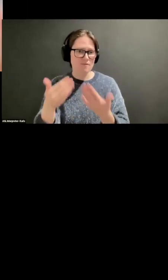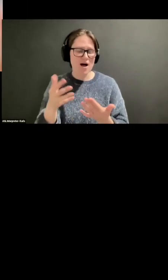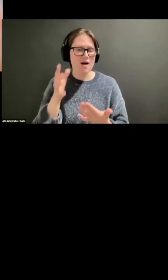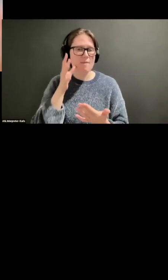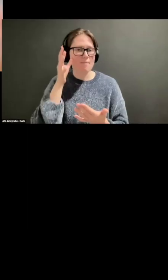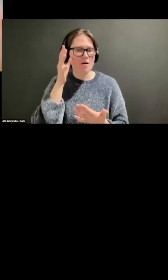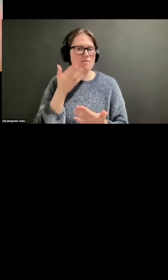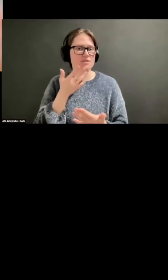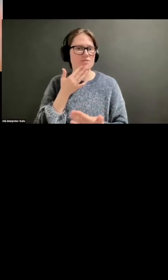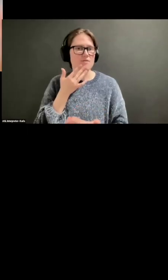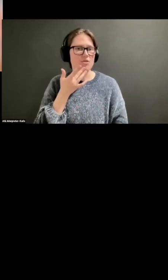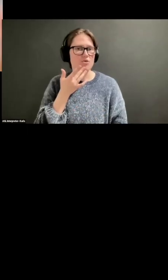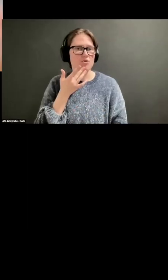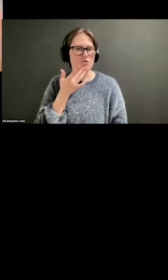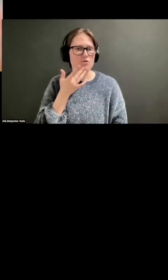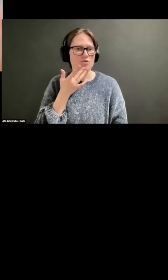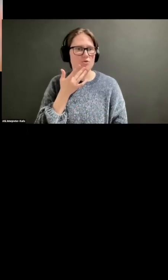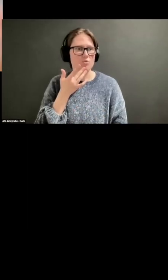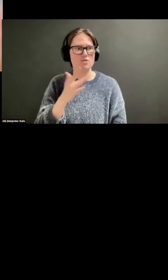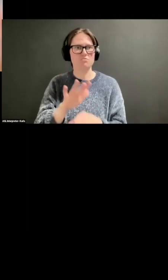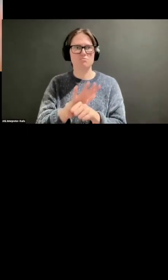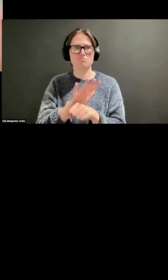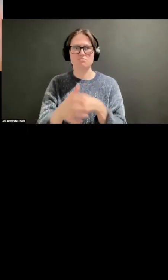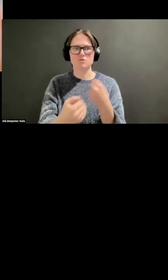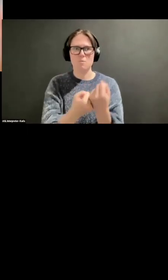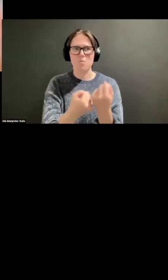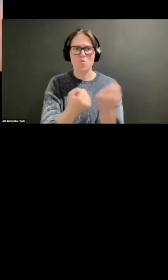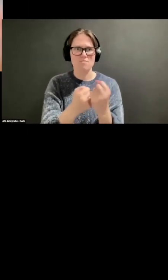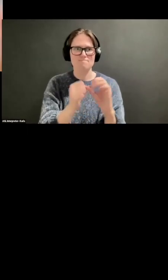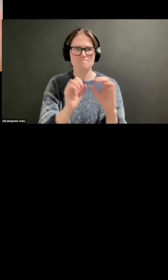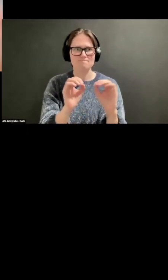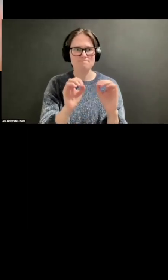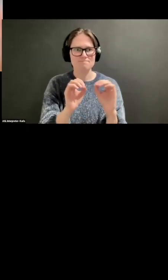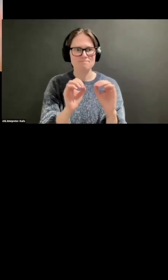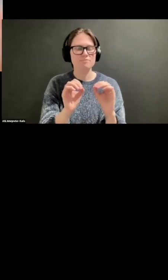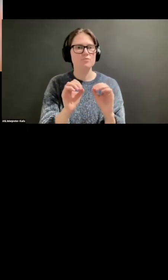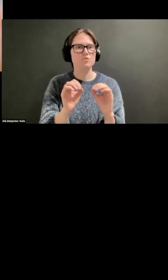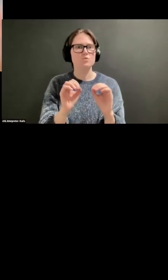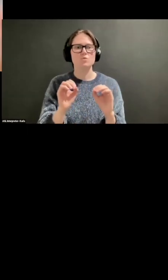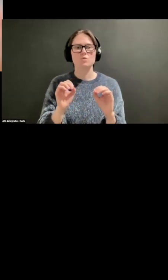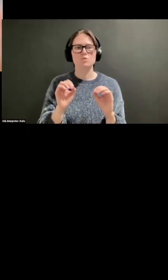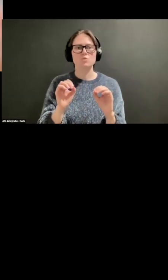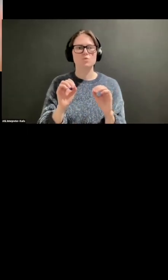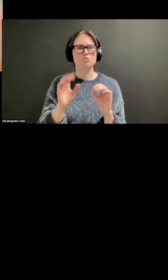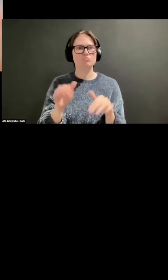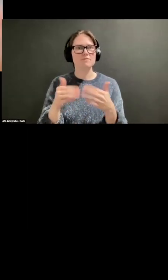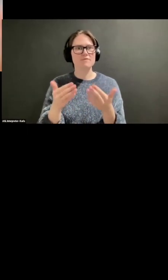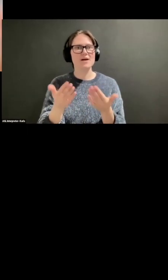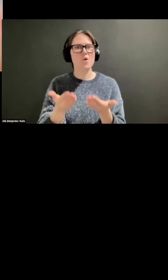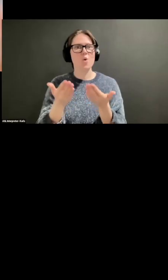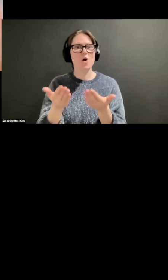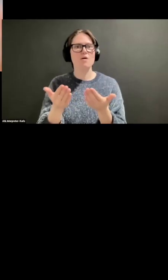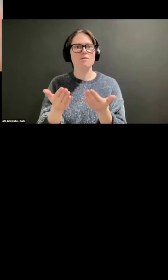support of even offering lower placement fees for